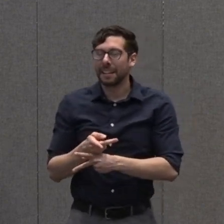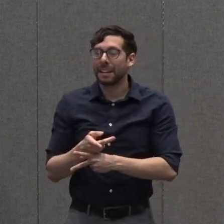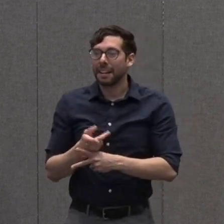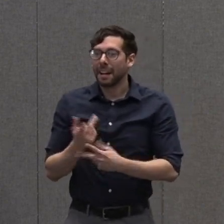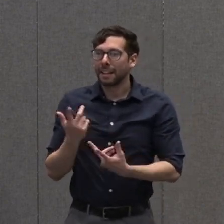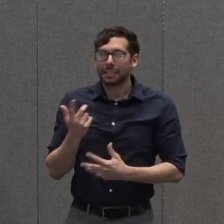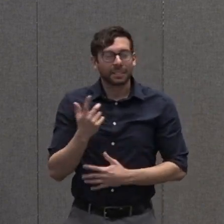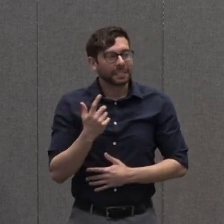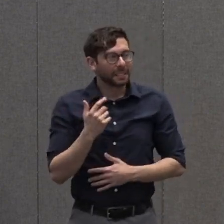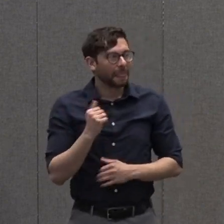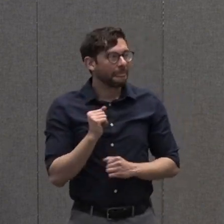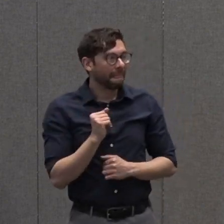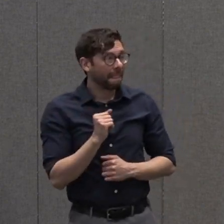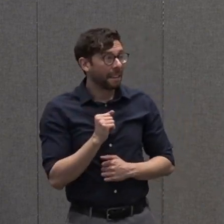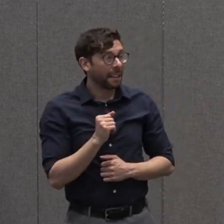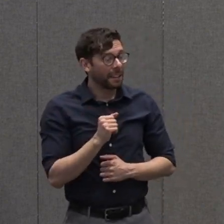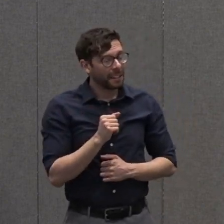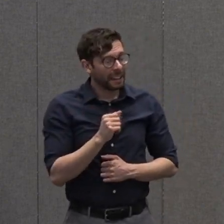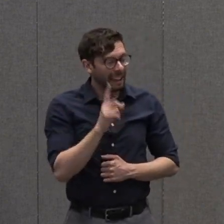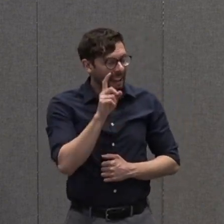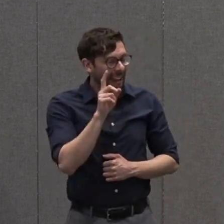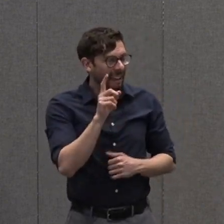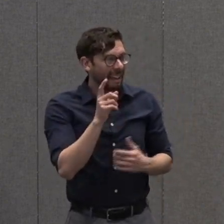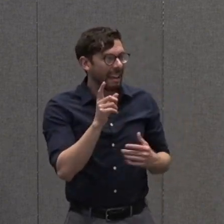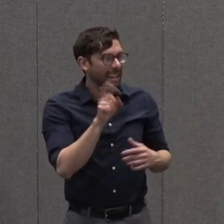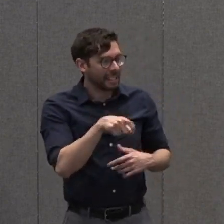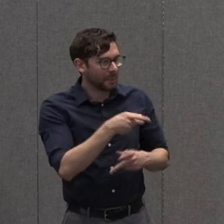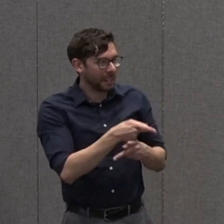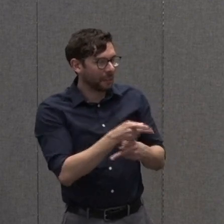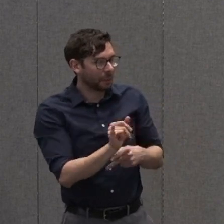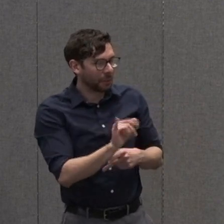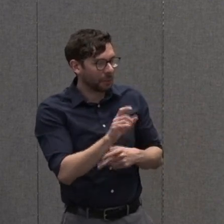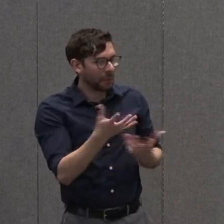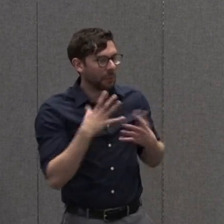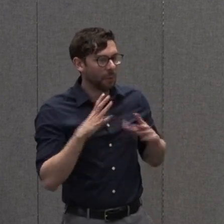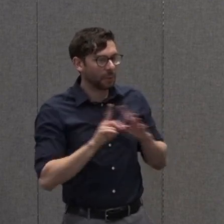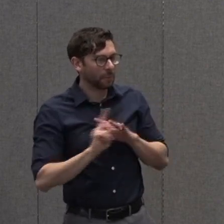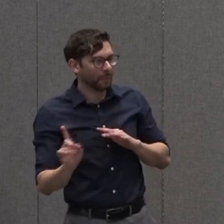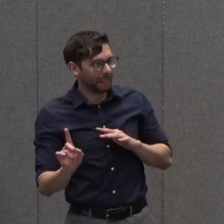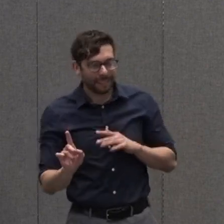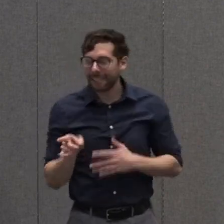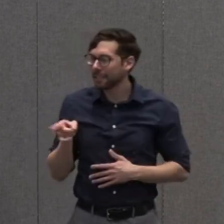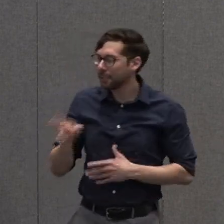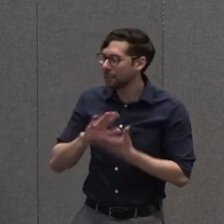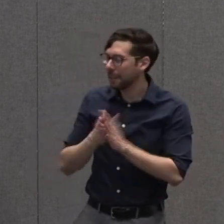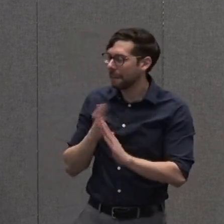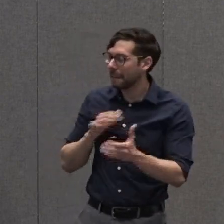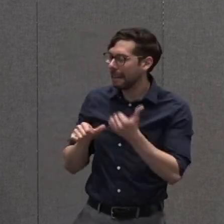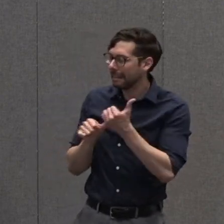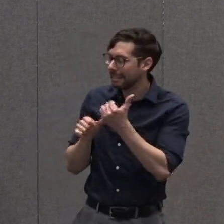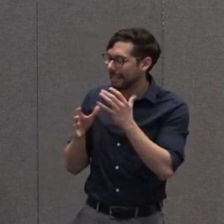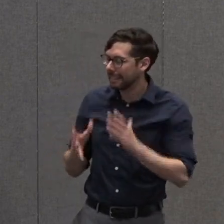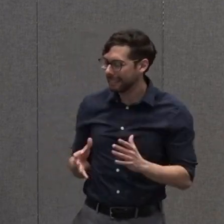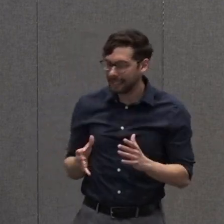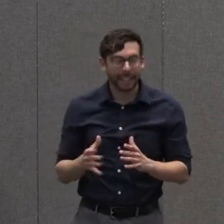Oh no, you're my assistant, you have to grab him. - I can't, I can't go out. Yeah, you're not on here, his head is right there. There we go, okay.